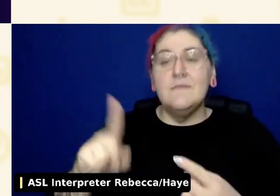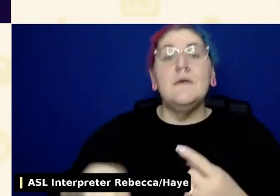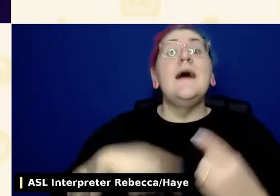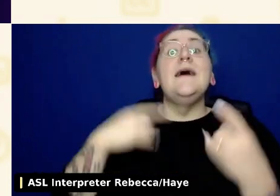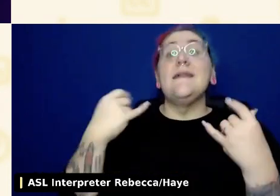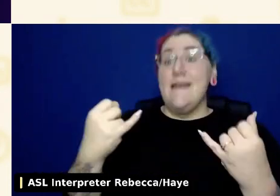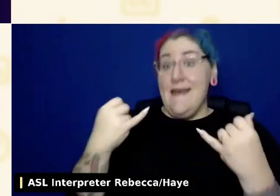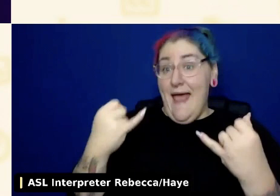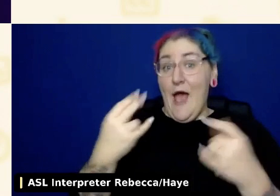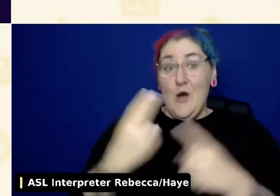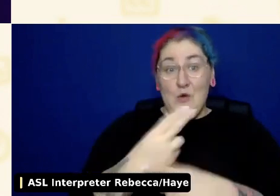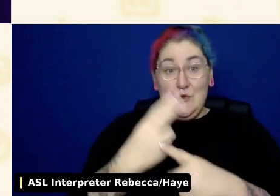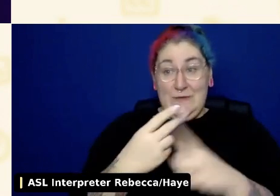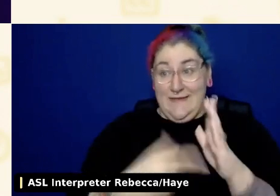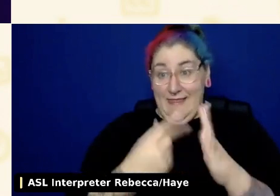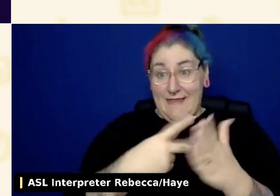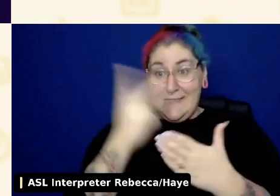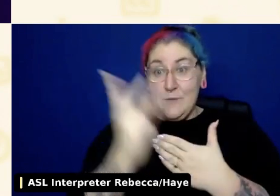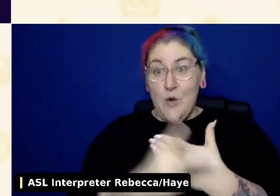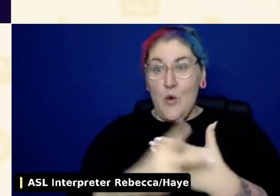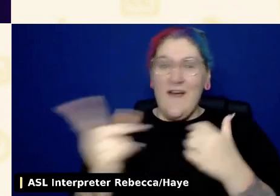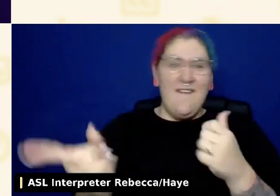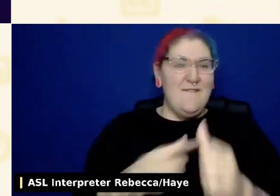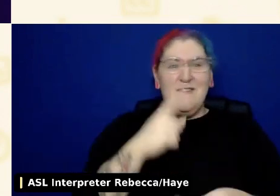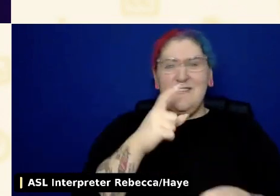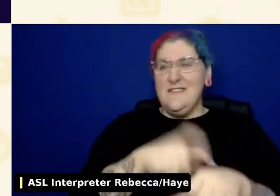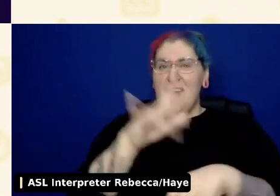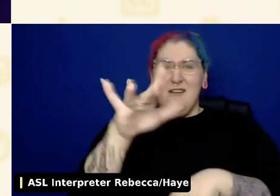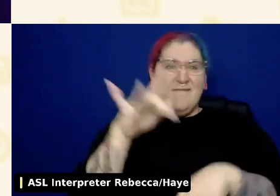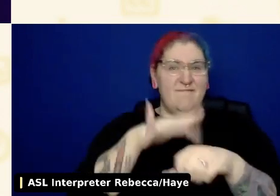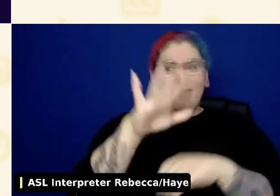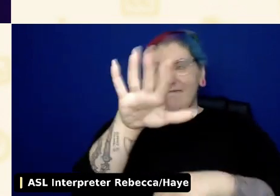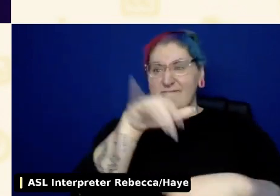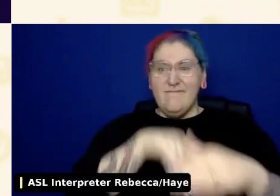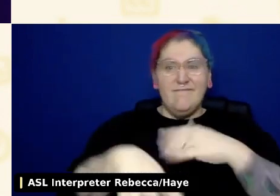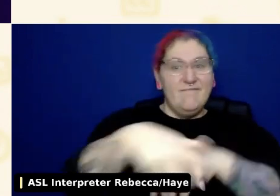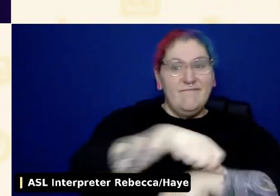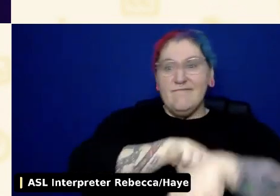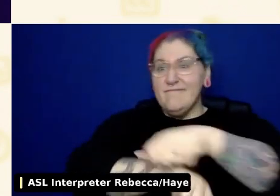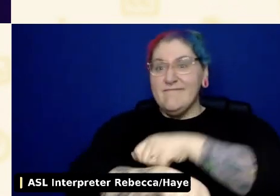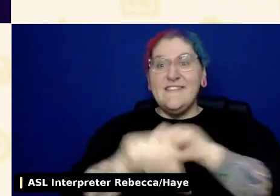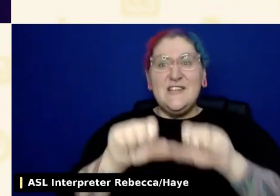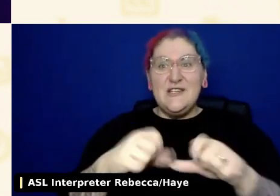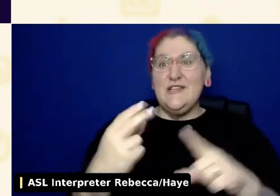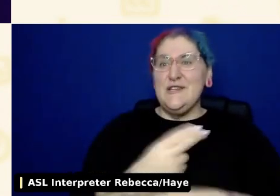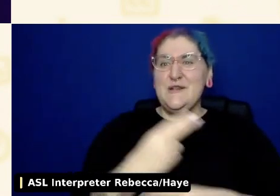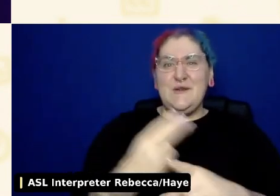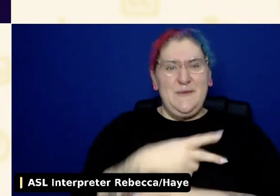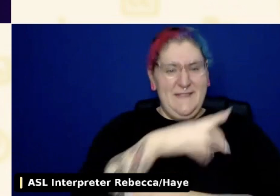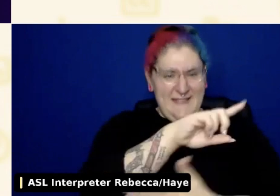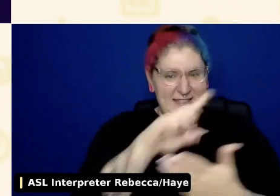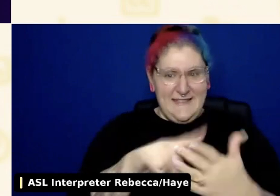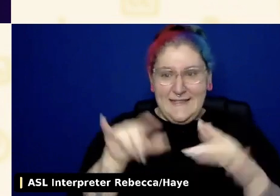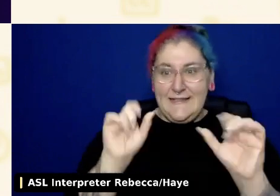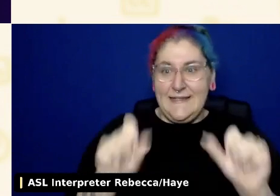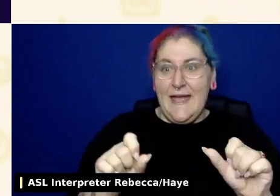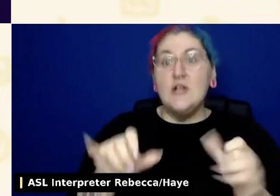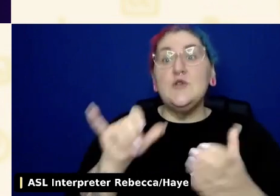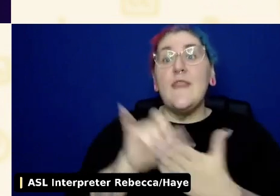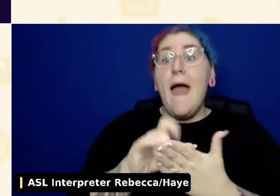This one got her up to speed on accessibility much faster rather than any other Chrome extension.